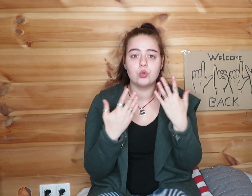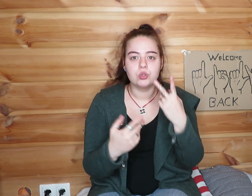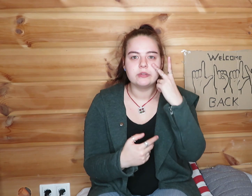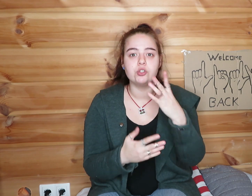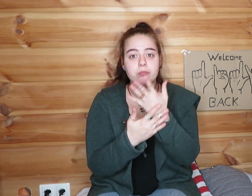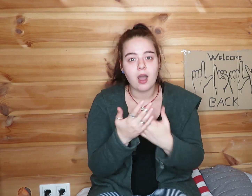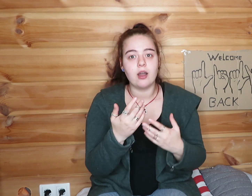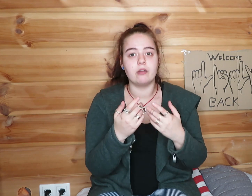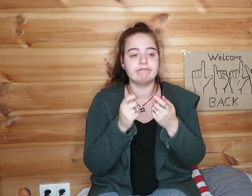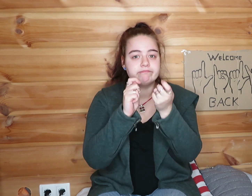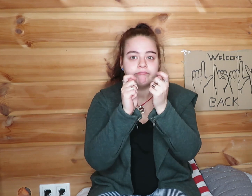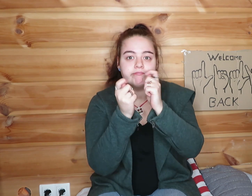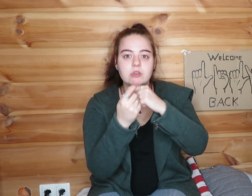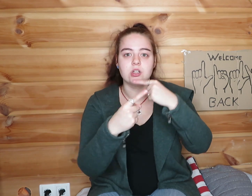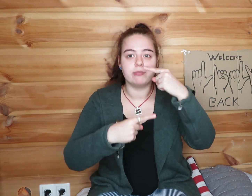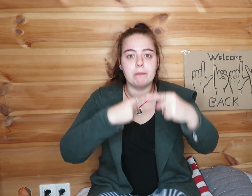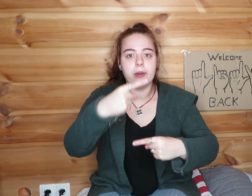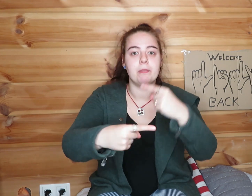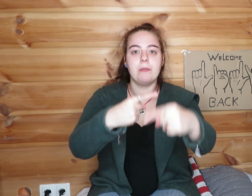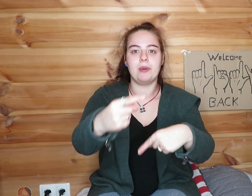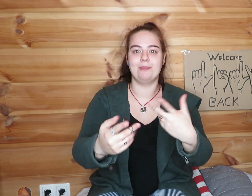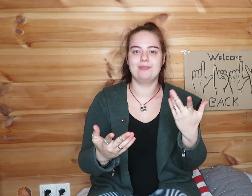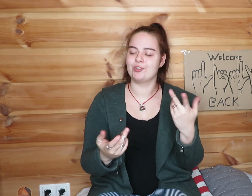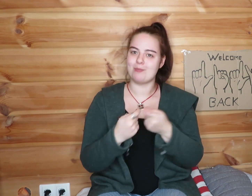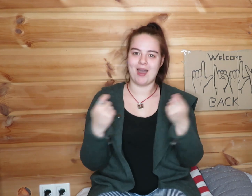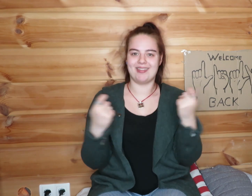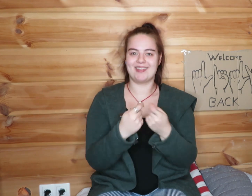That´s how you can see the change and development in language. Exciting.